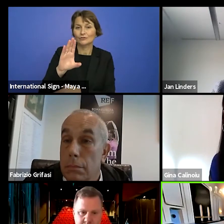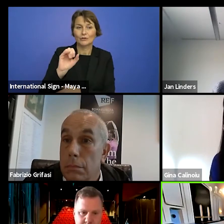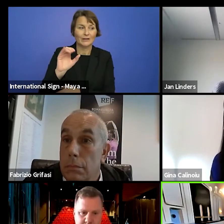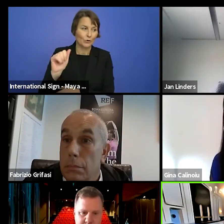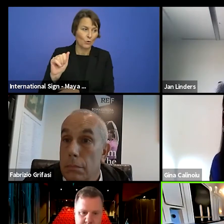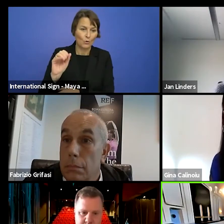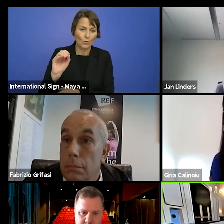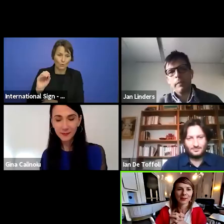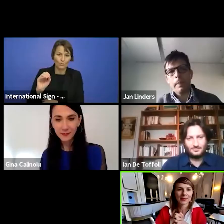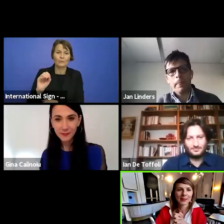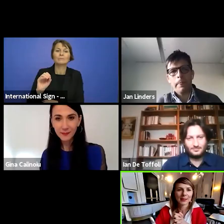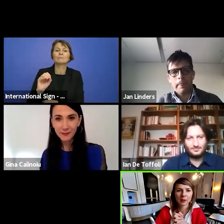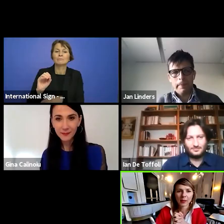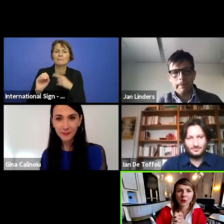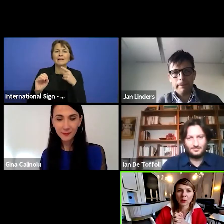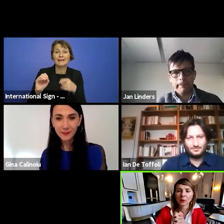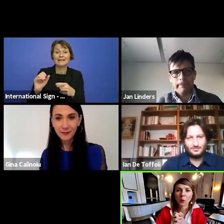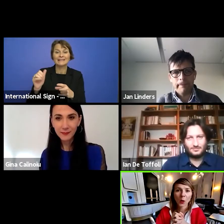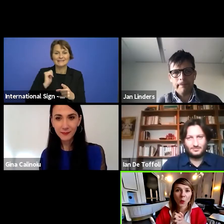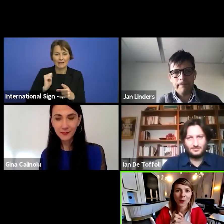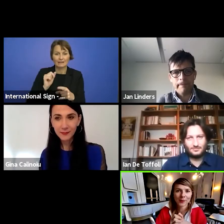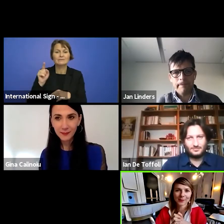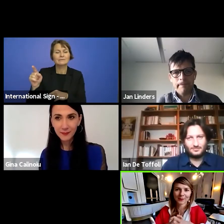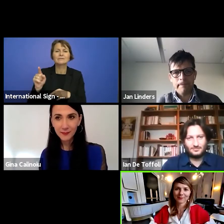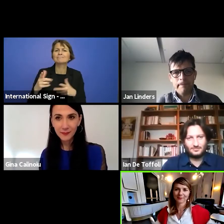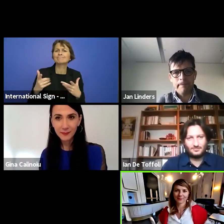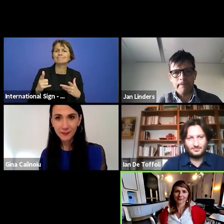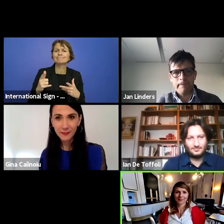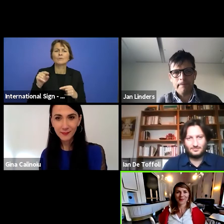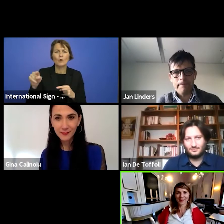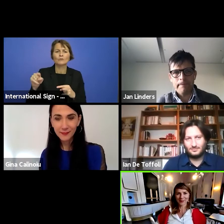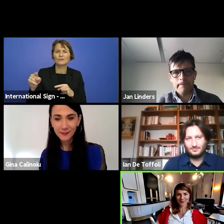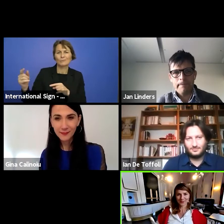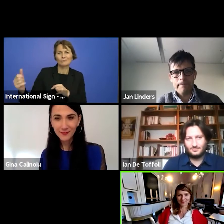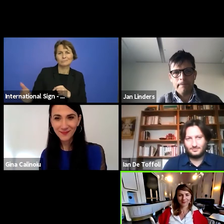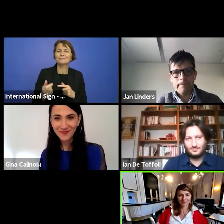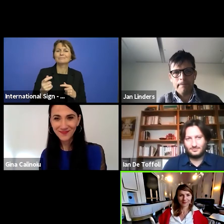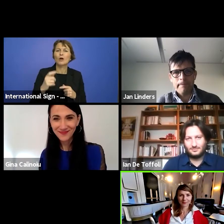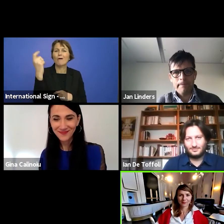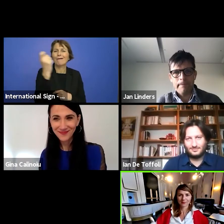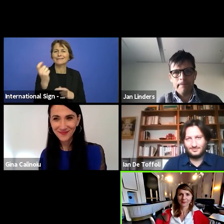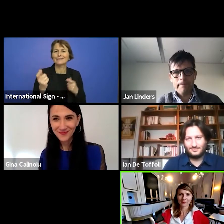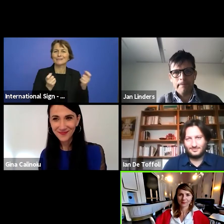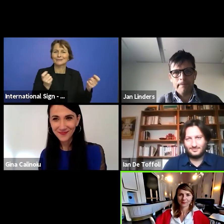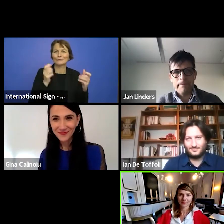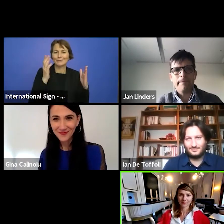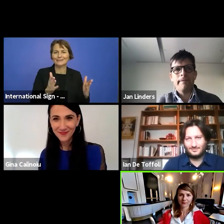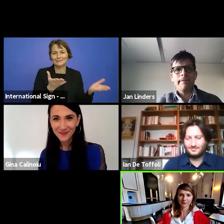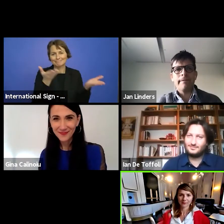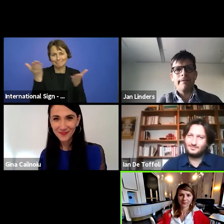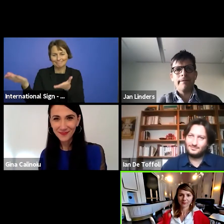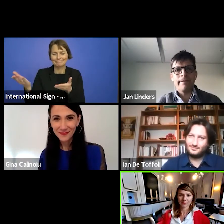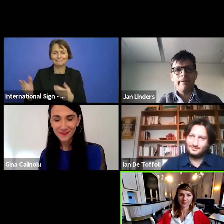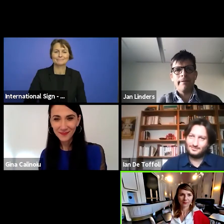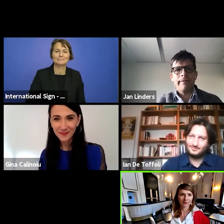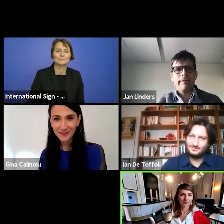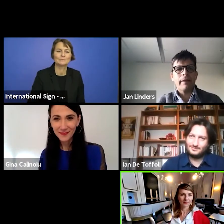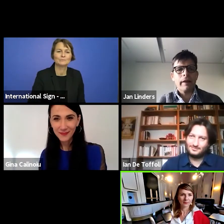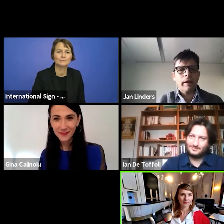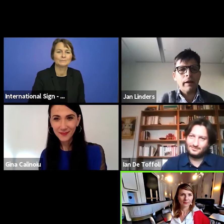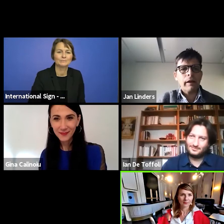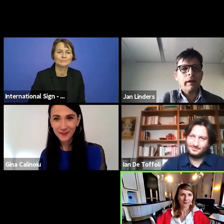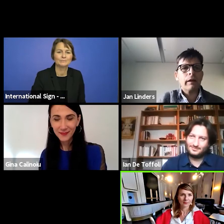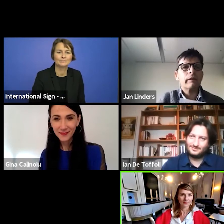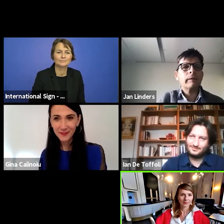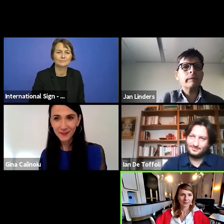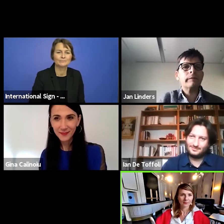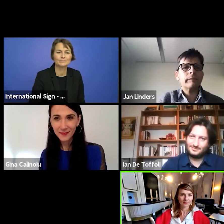and who is general and artistic director of the Romaeuropa festival. Thank you.